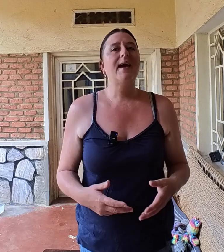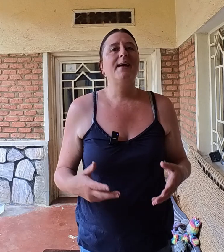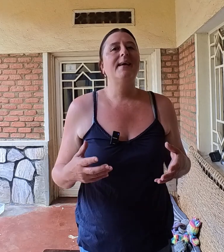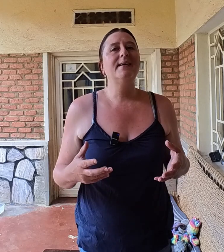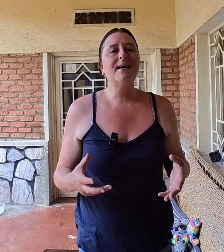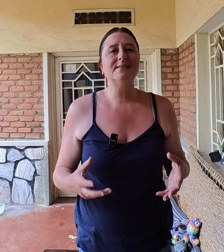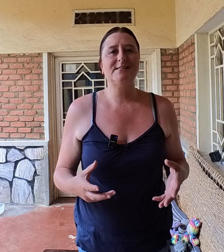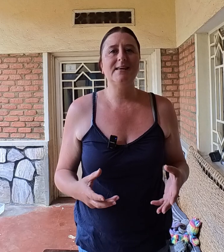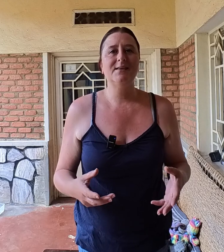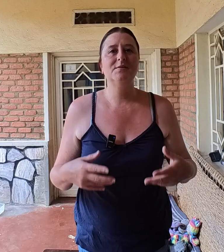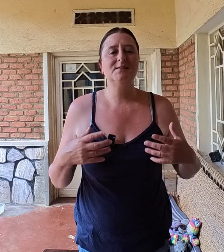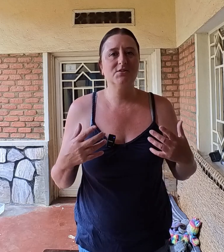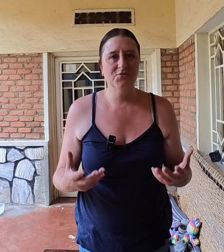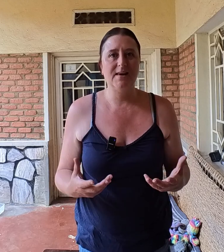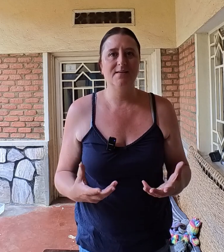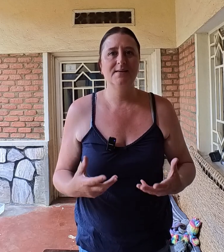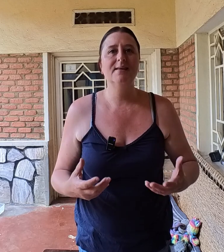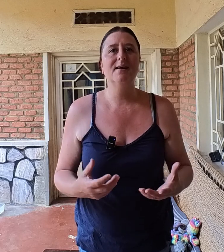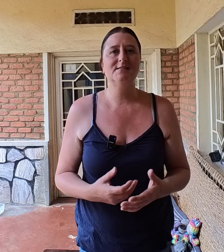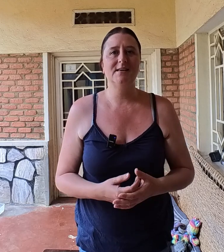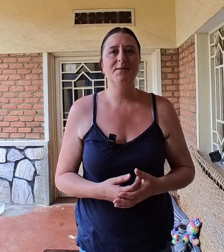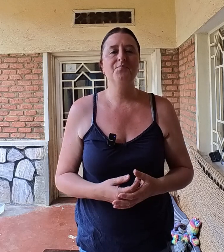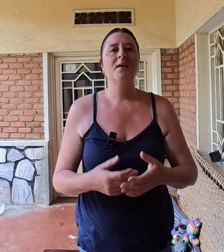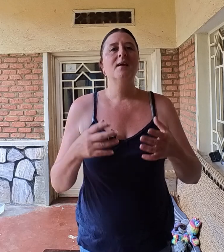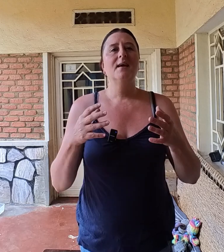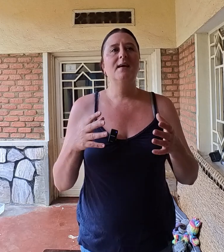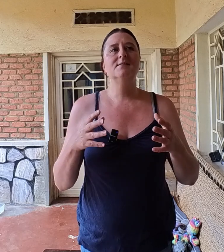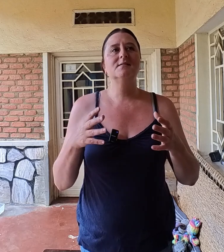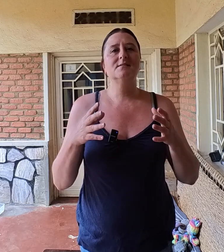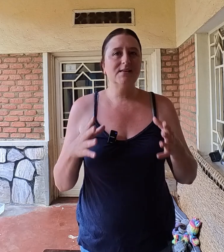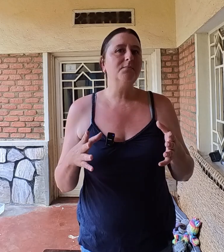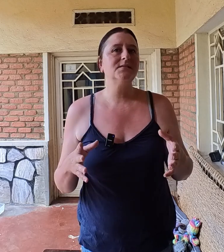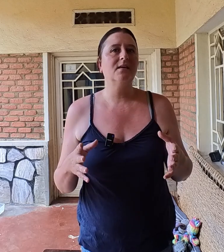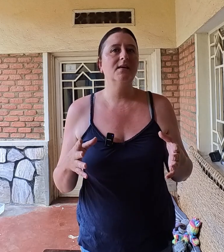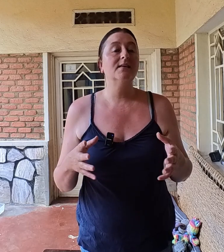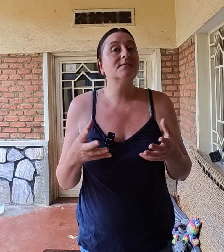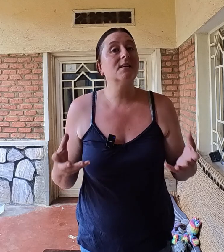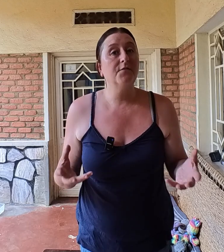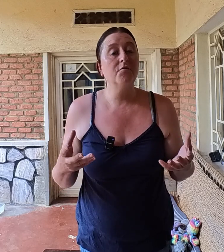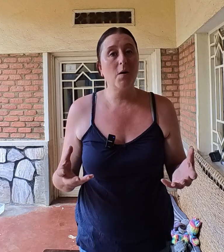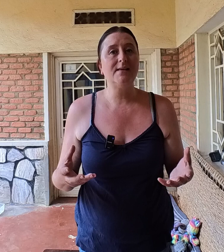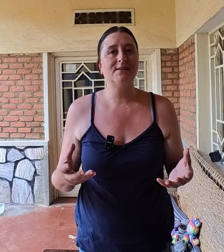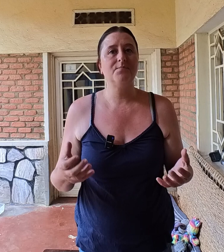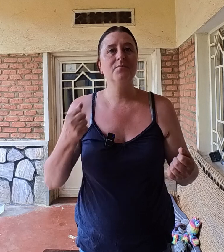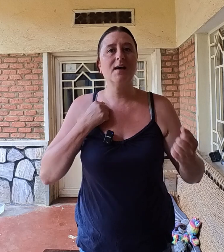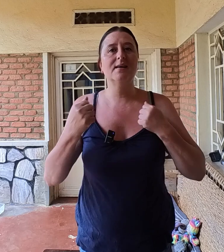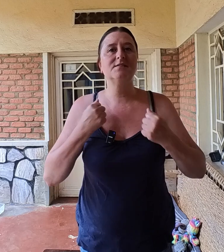Okay, ingagi, which is gorilla. Ingagi is the same sign as the sign for Rwanda, and that